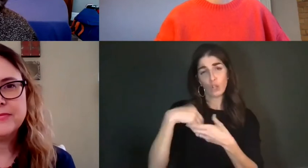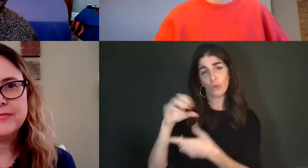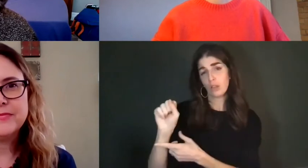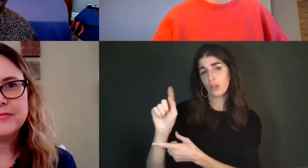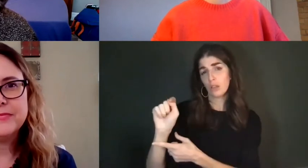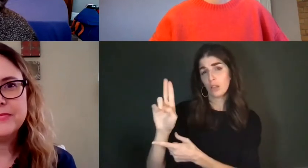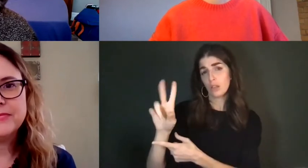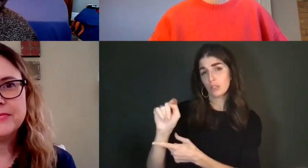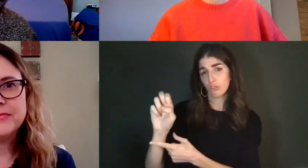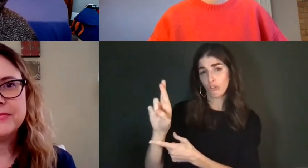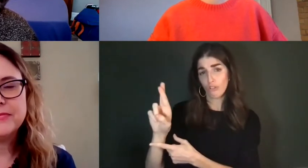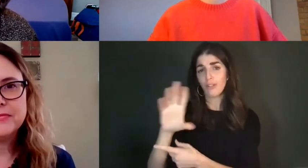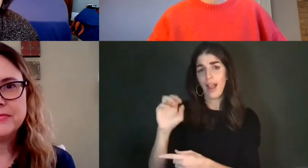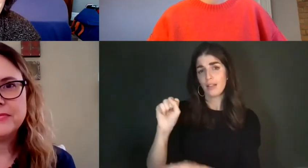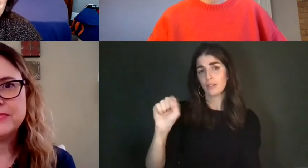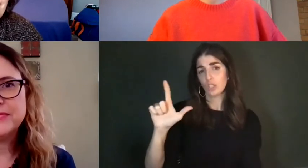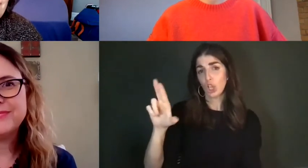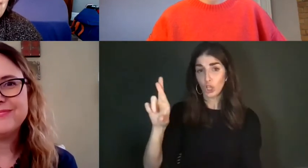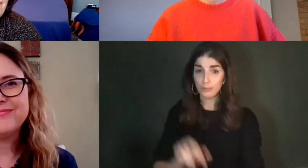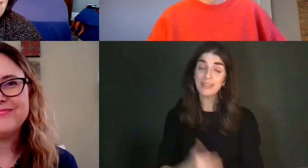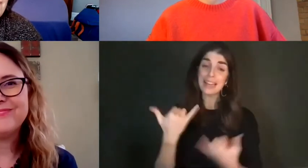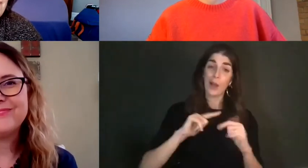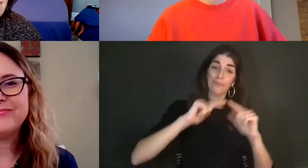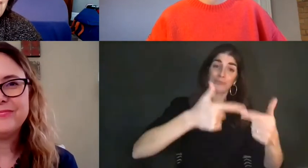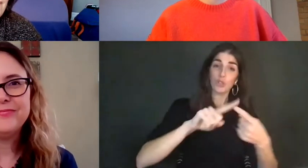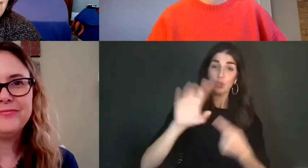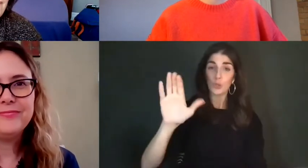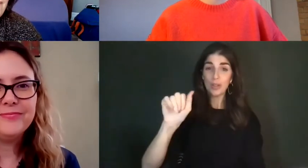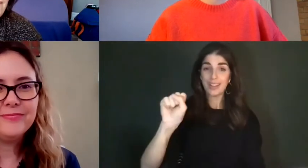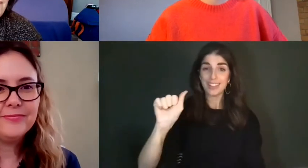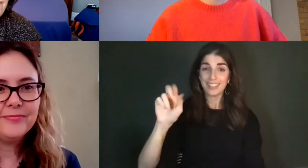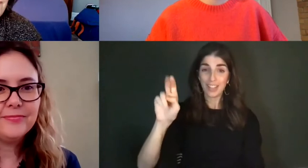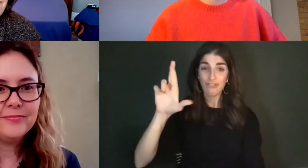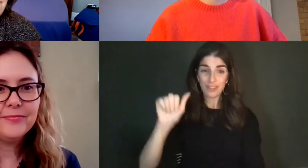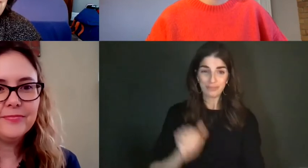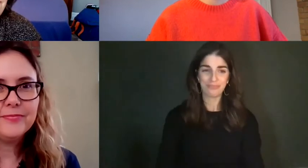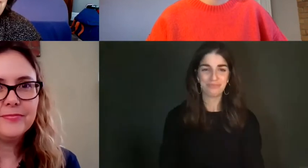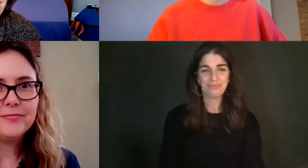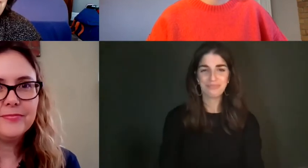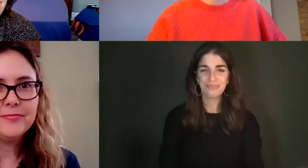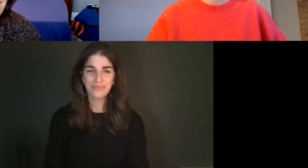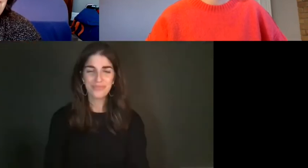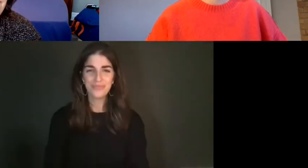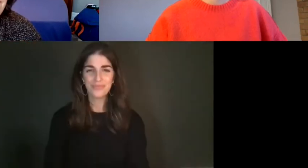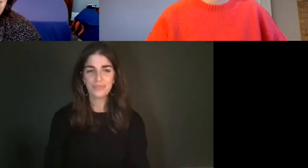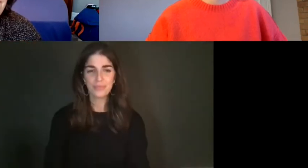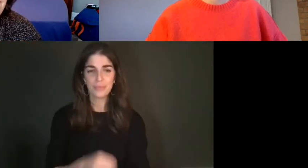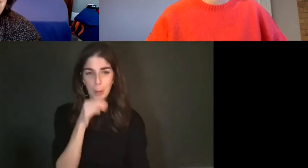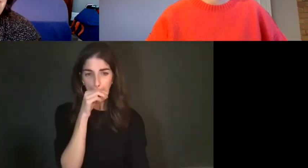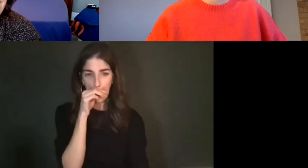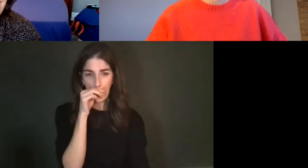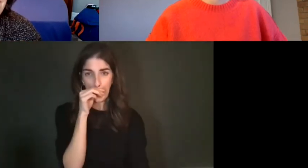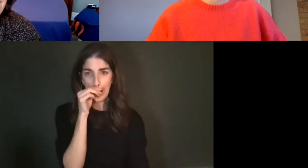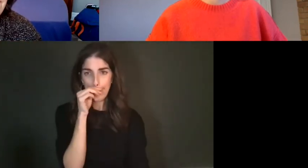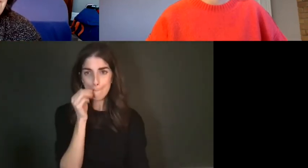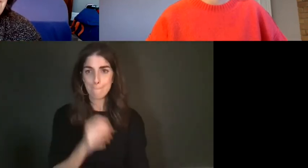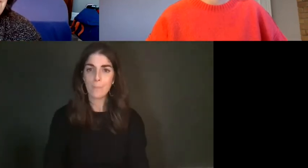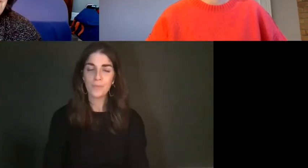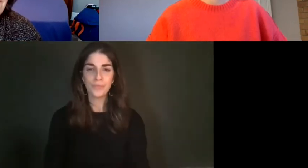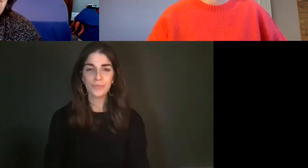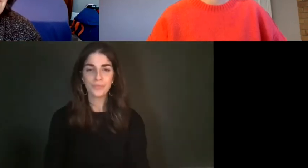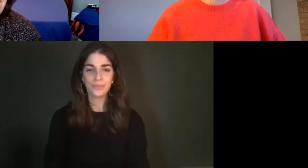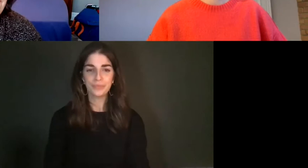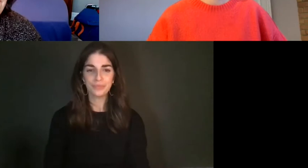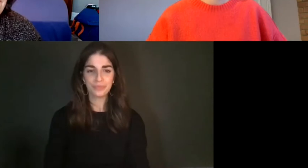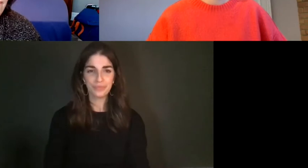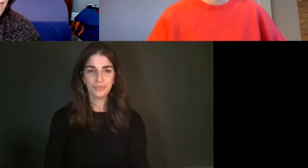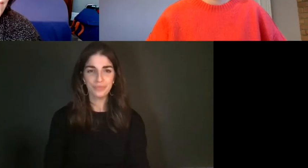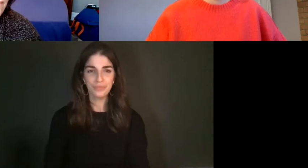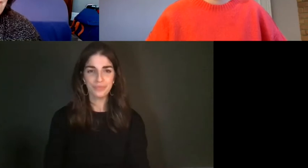to Cassandra. >> CASSANDRA: Hi, everyone. This is wonderful.